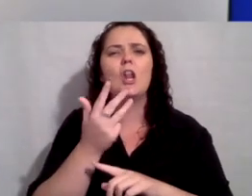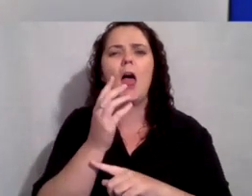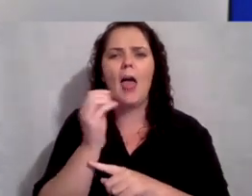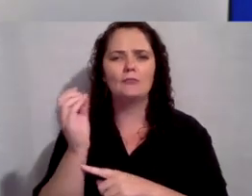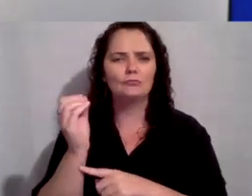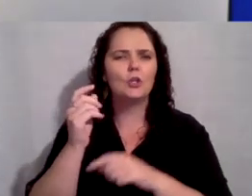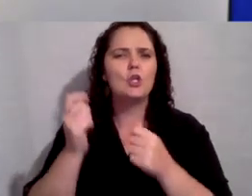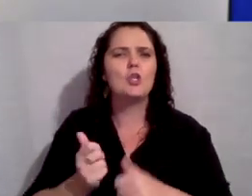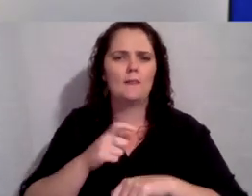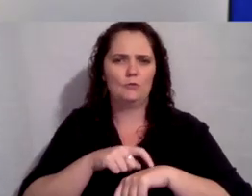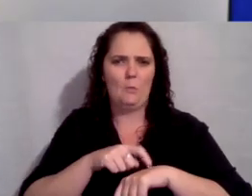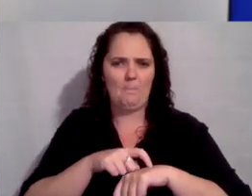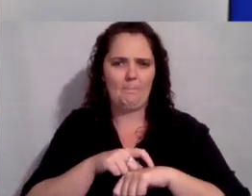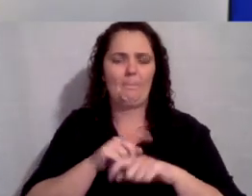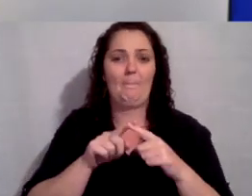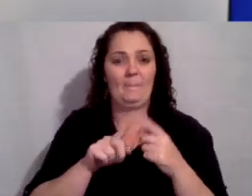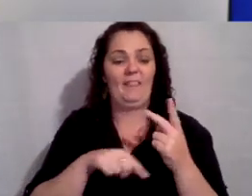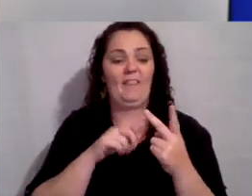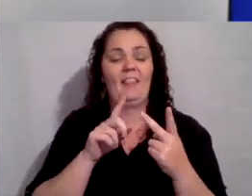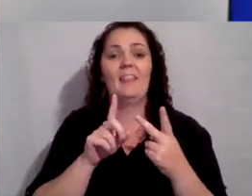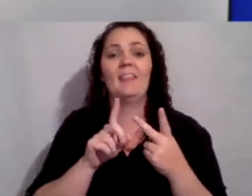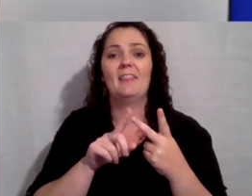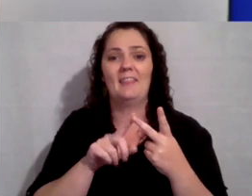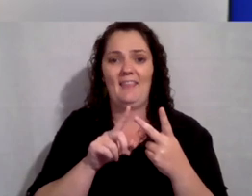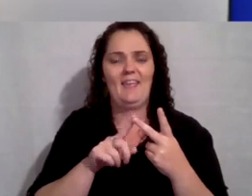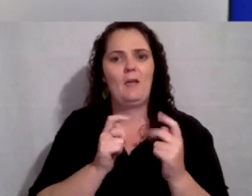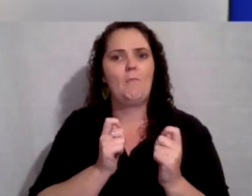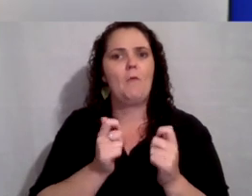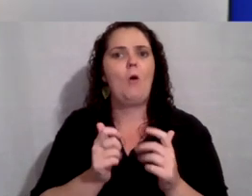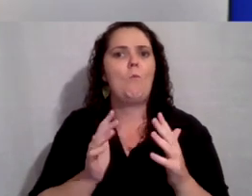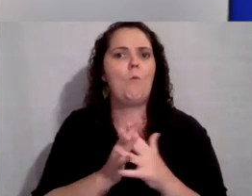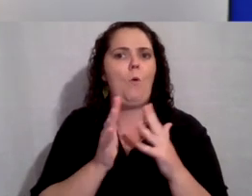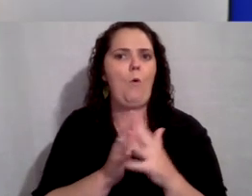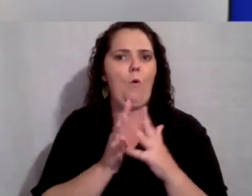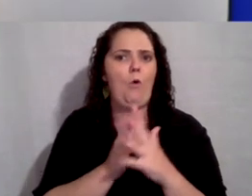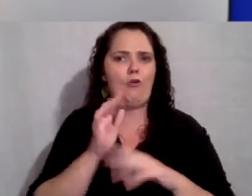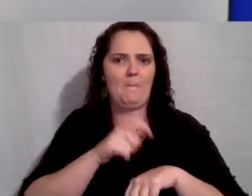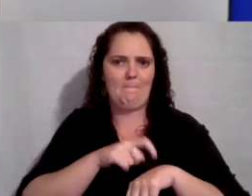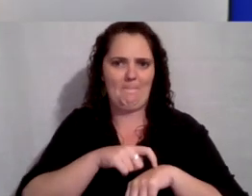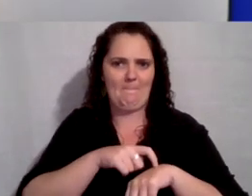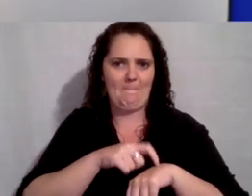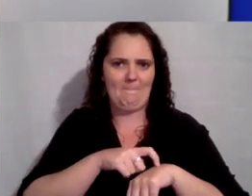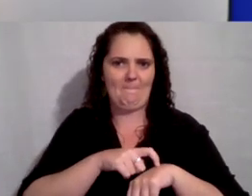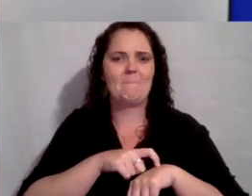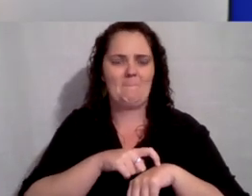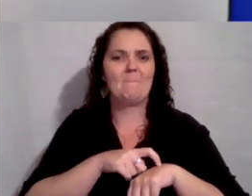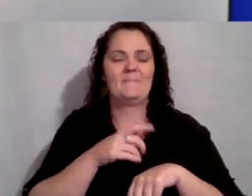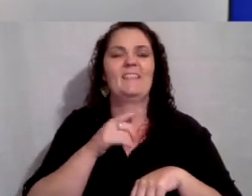And then we started to build on post-war life drawing and the gestural mark last week in the Sudden Bodies, now this week Unruly